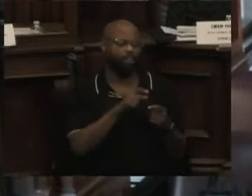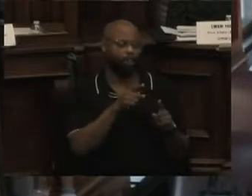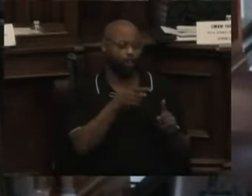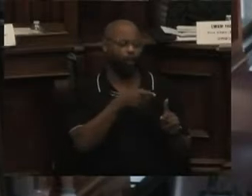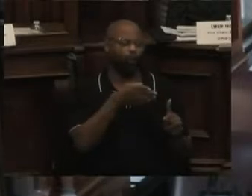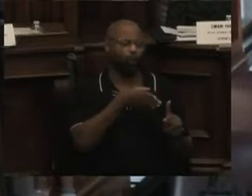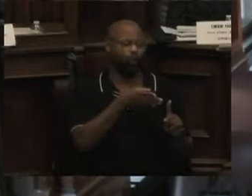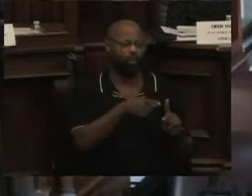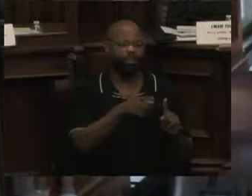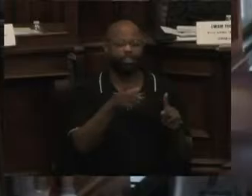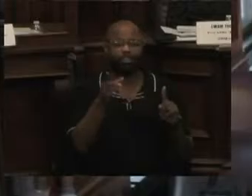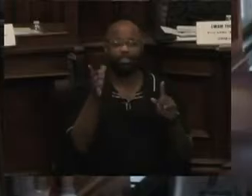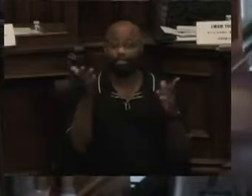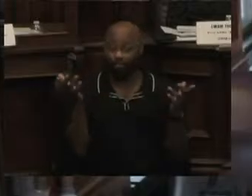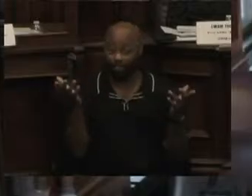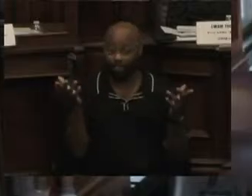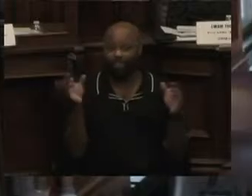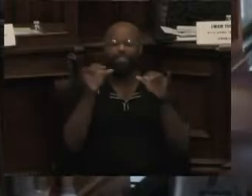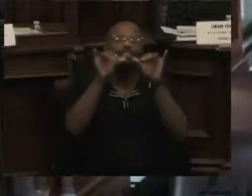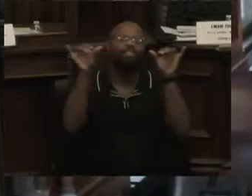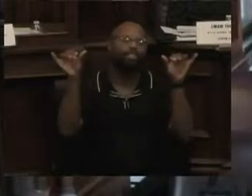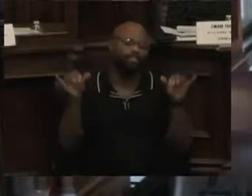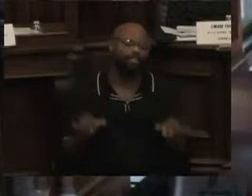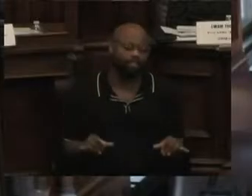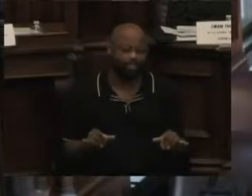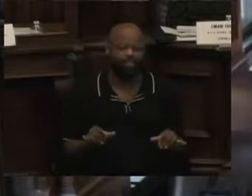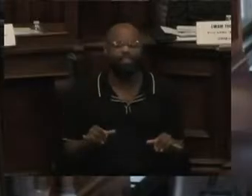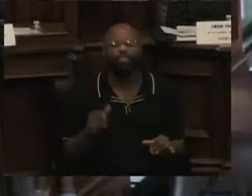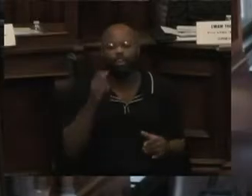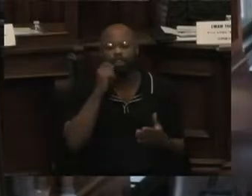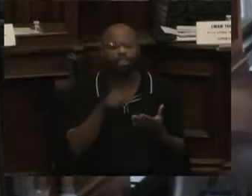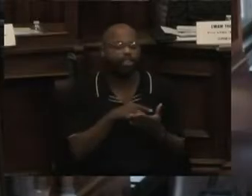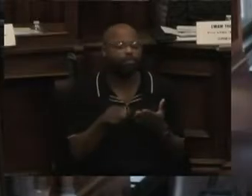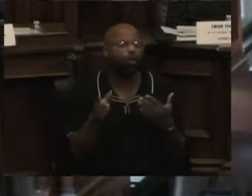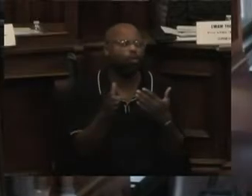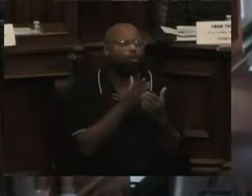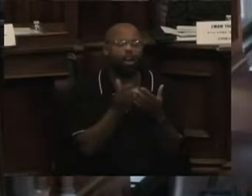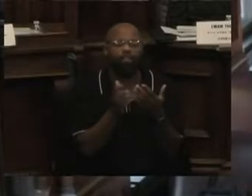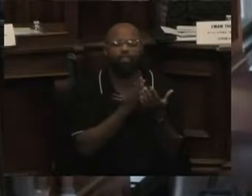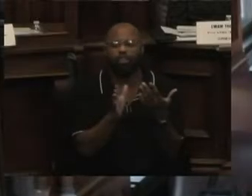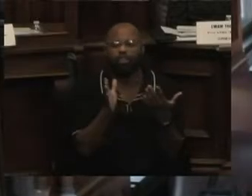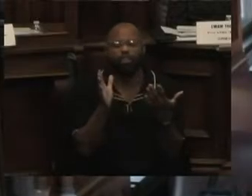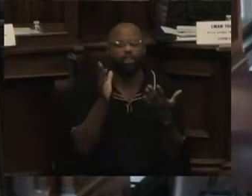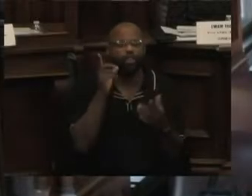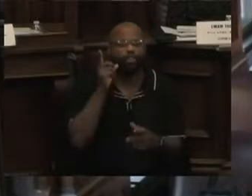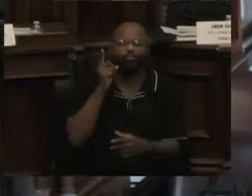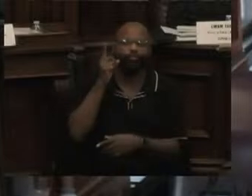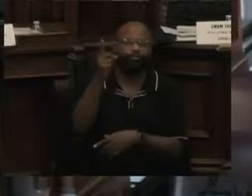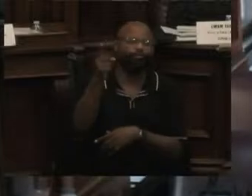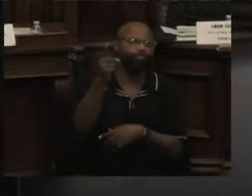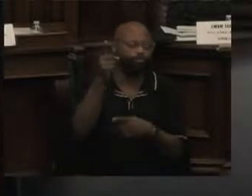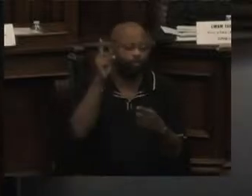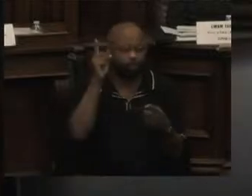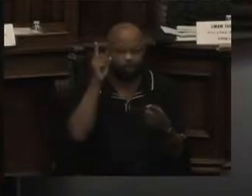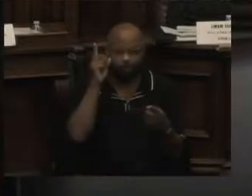vocal, it's not personally at